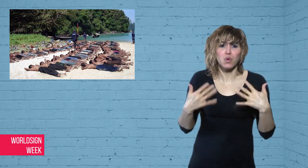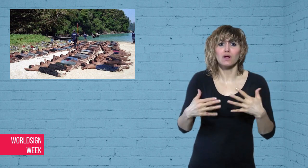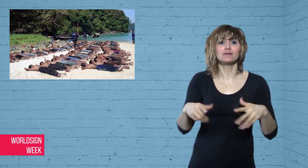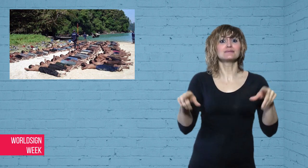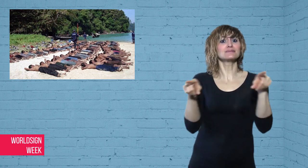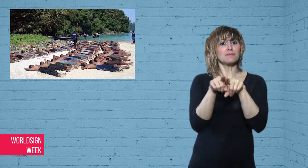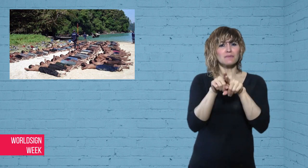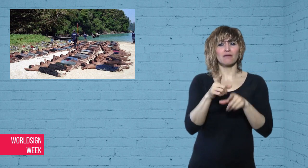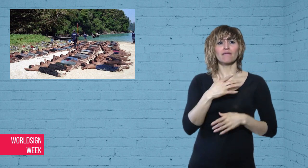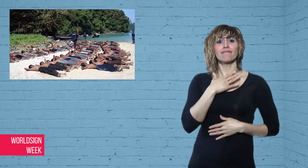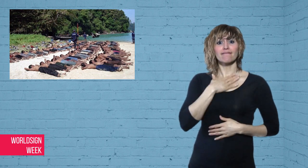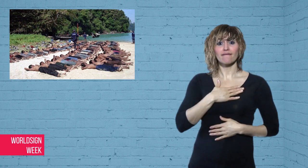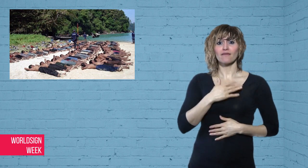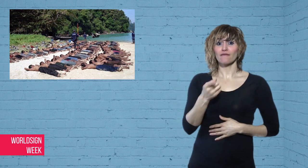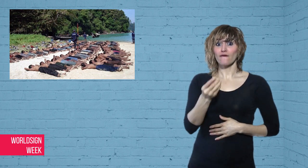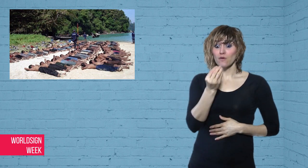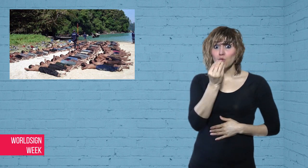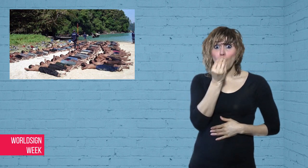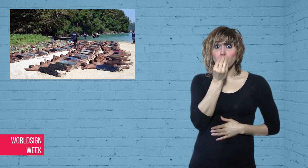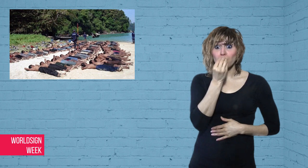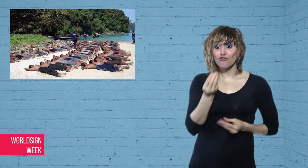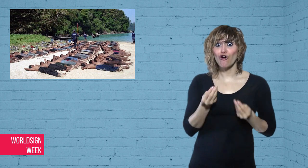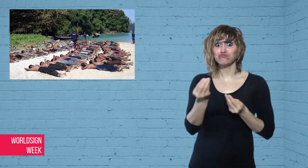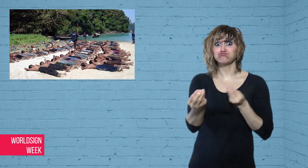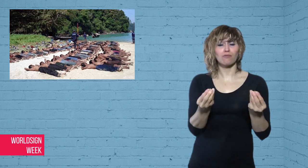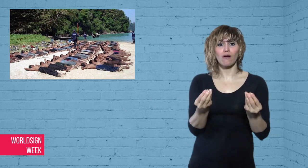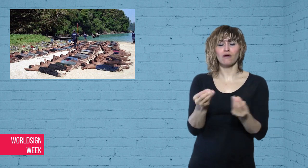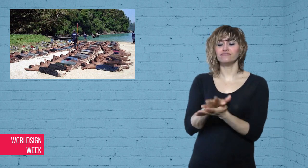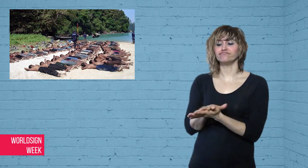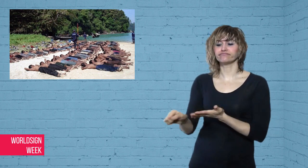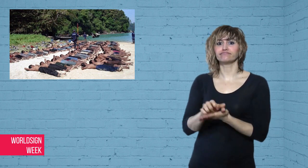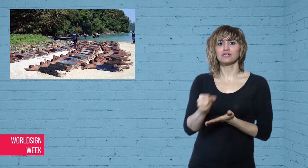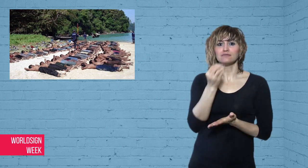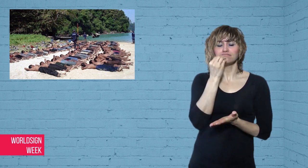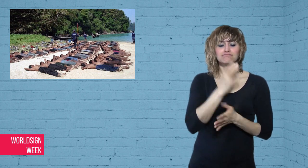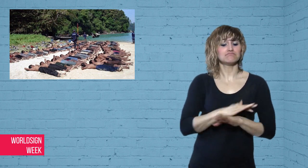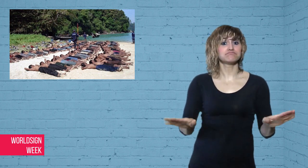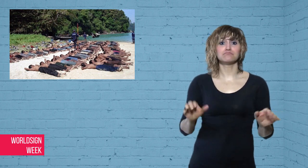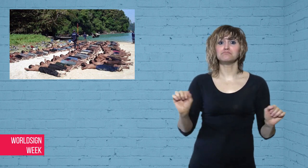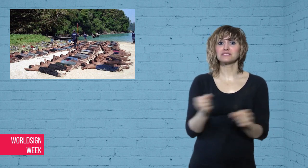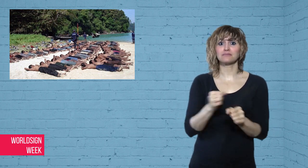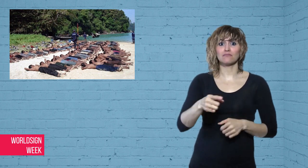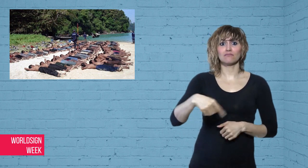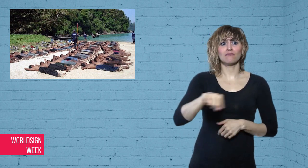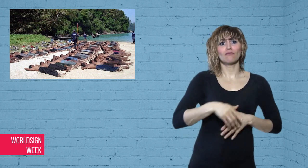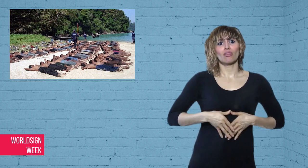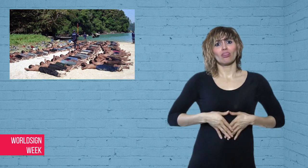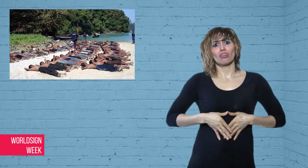of food sources. UN High